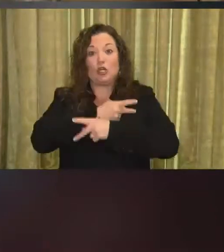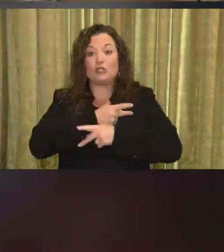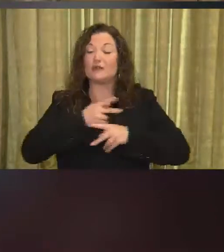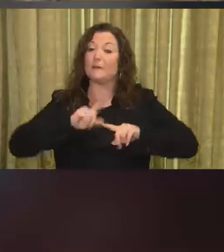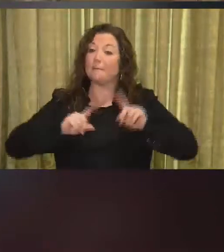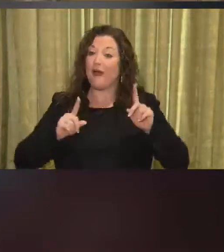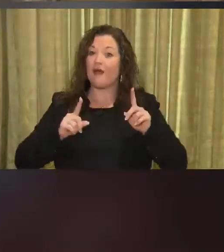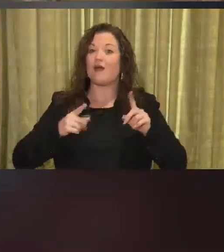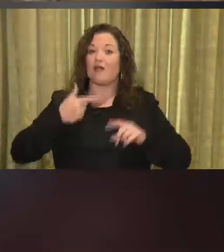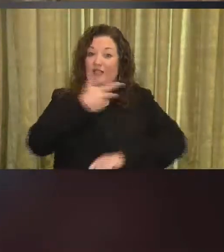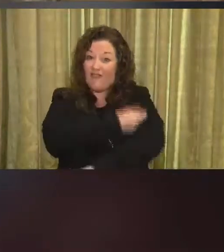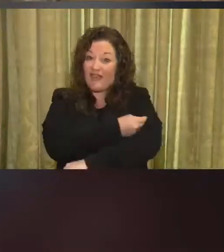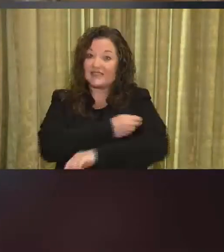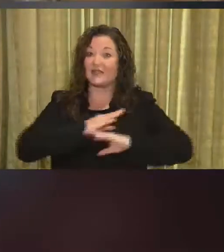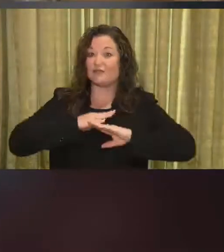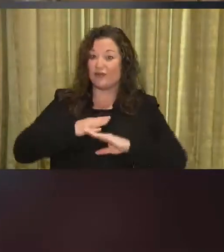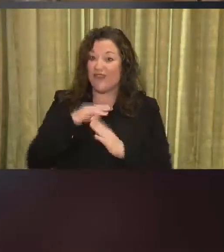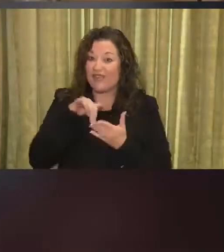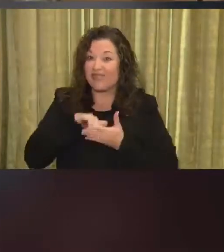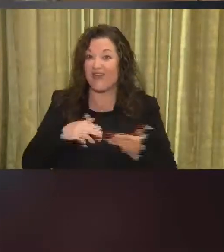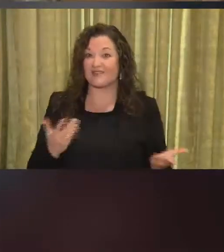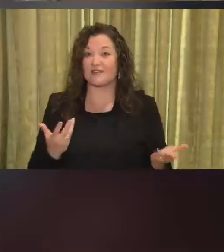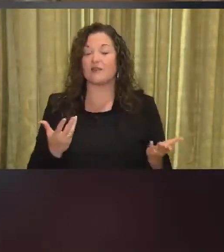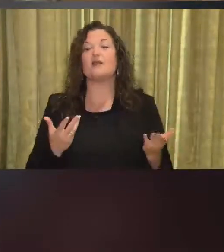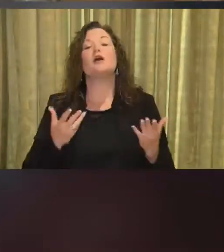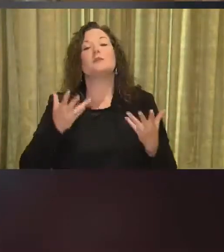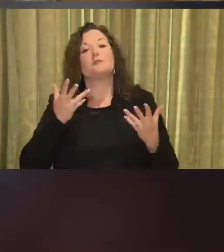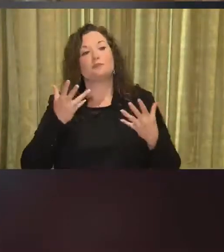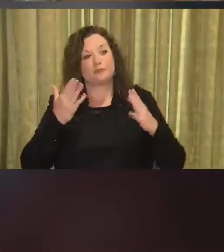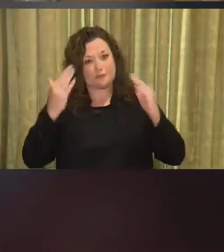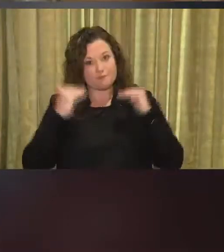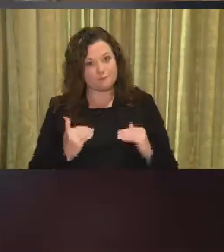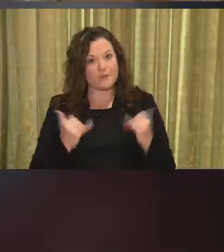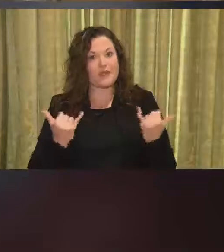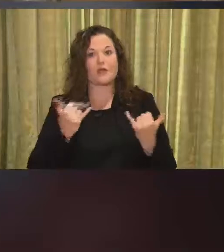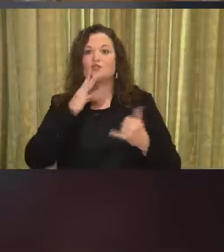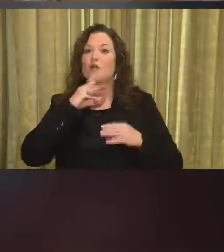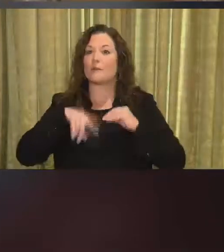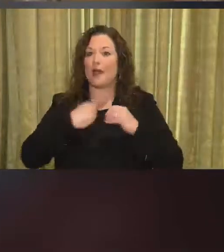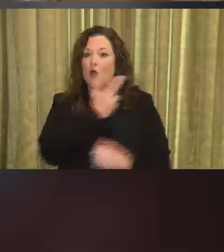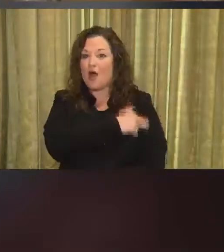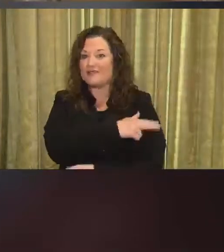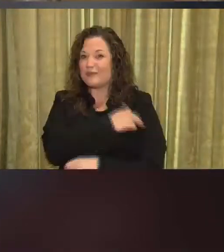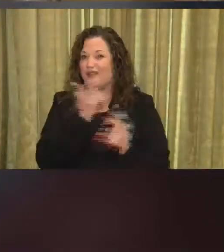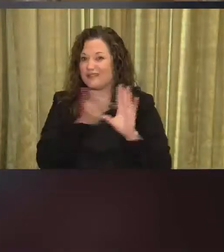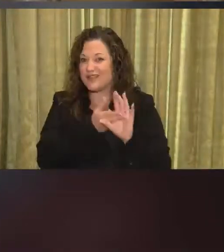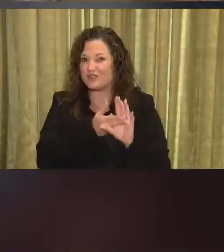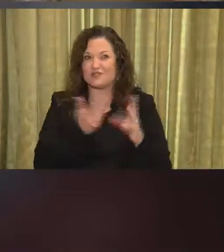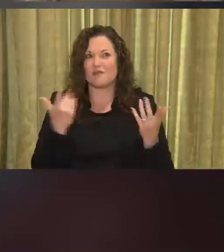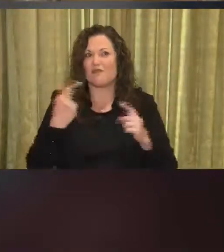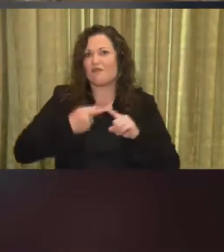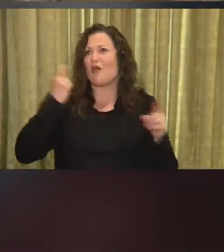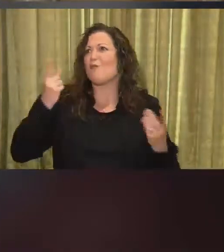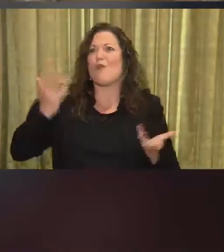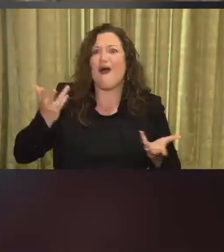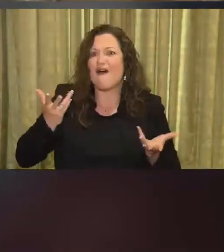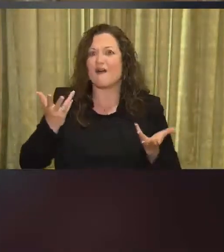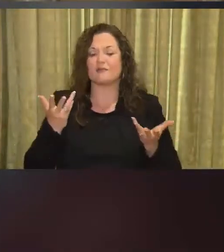where our hospitalizations are coming from. This graph tells you the average age